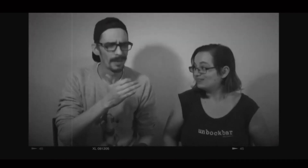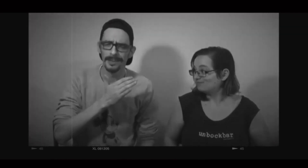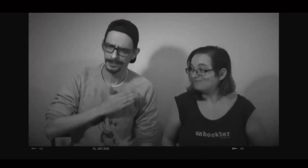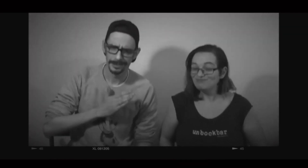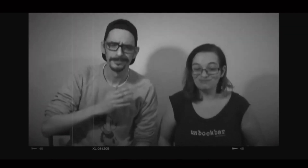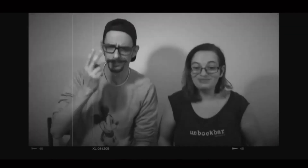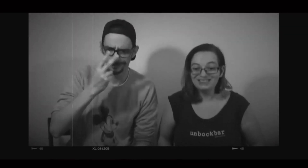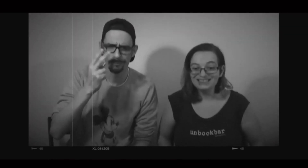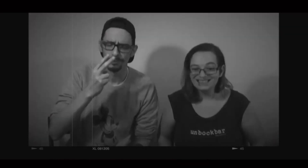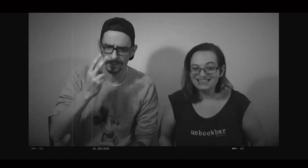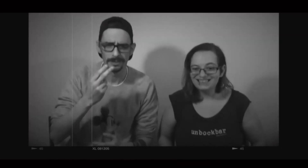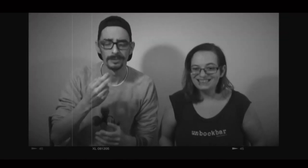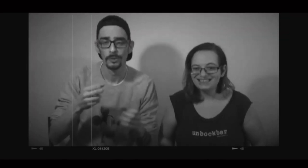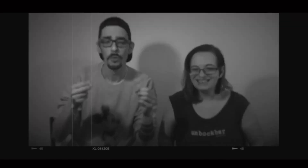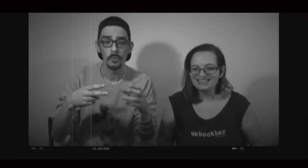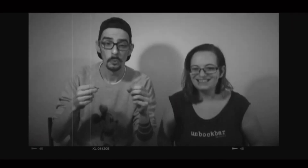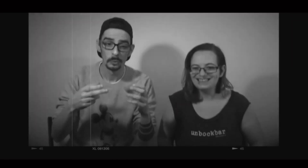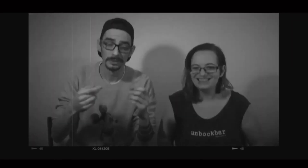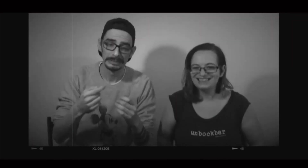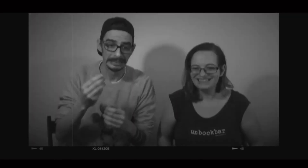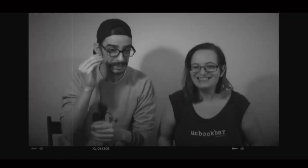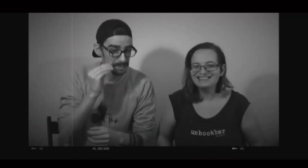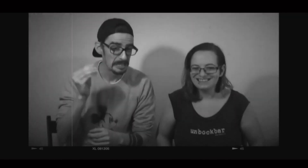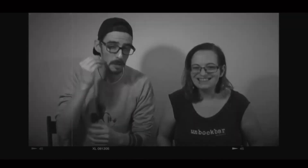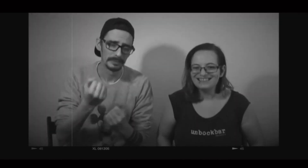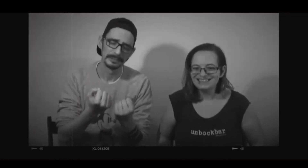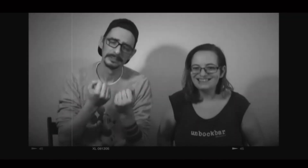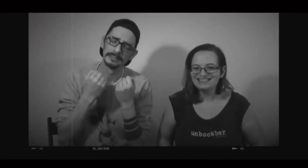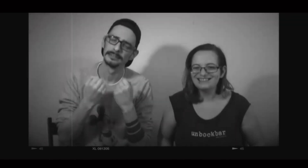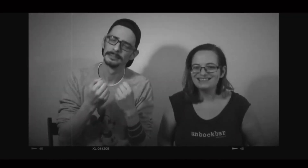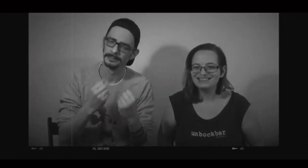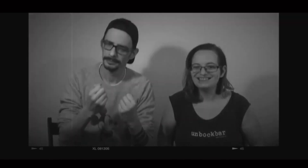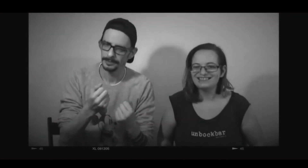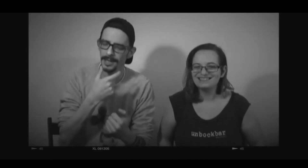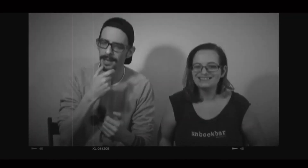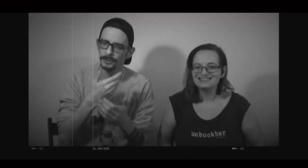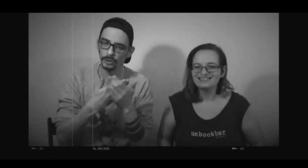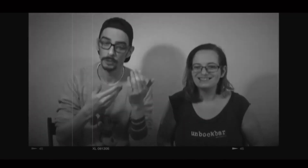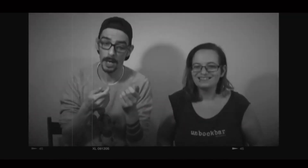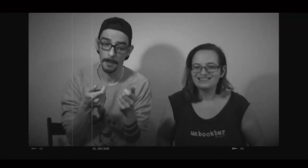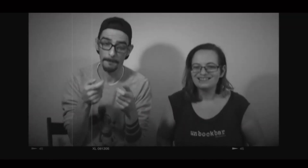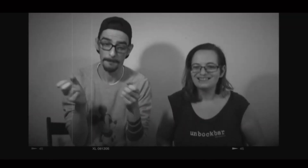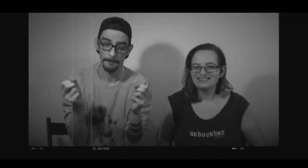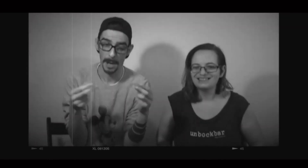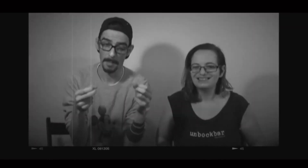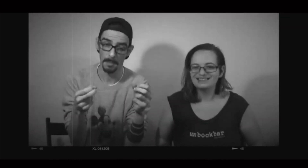Yes, I can do that. Of course. I'm sure the sentences are going be fast like